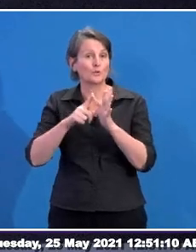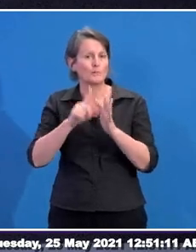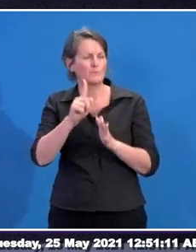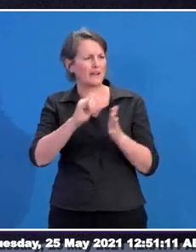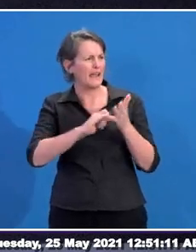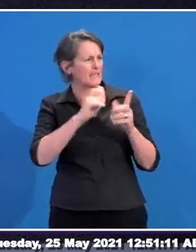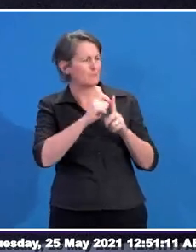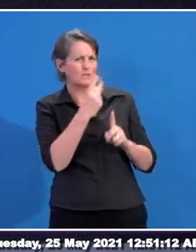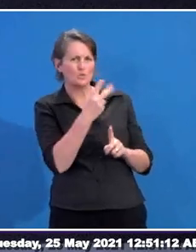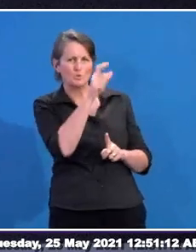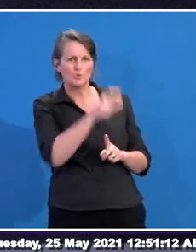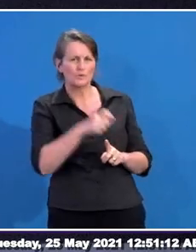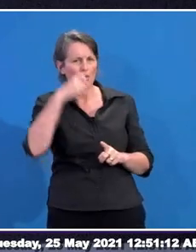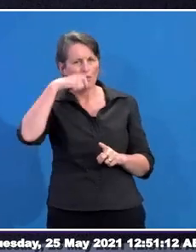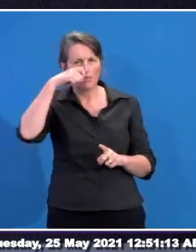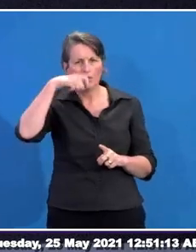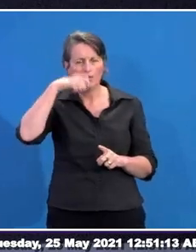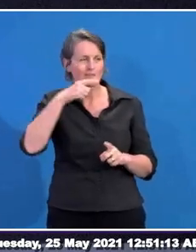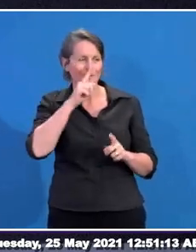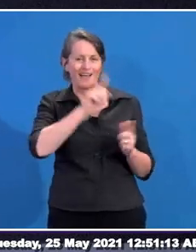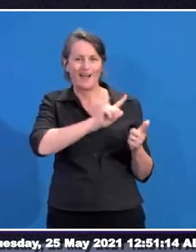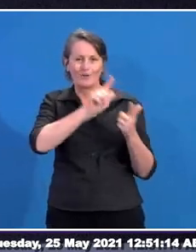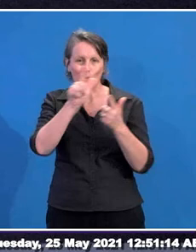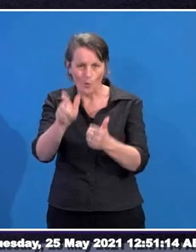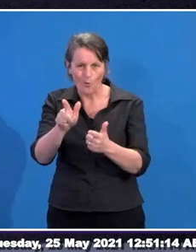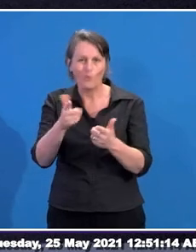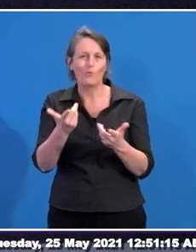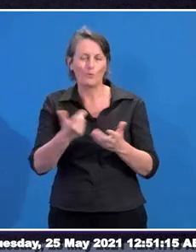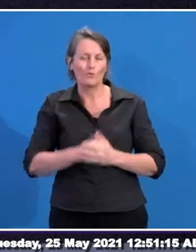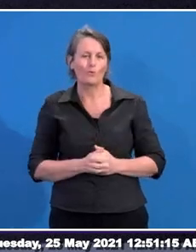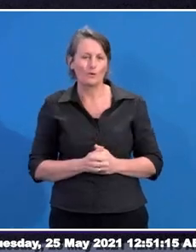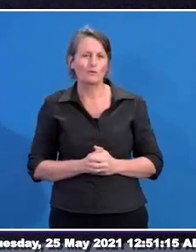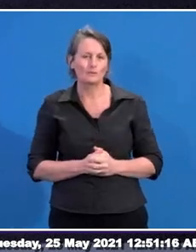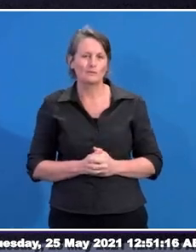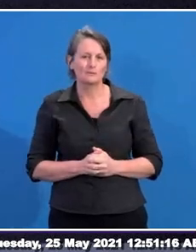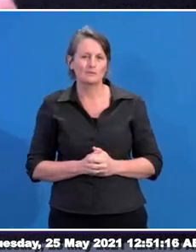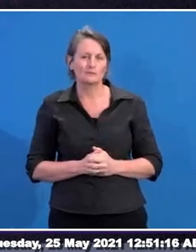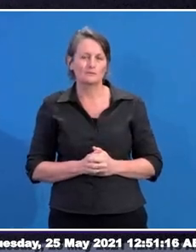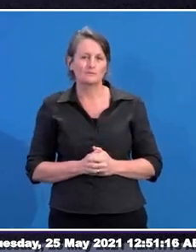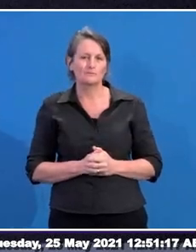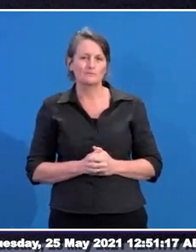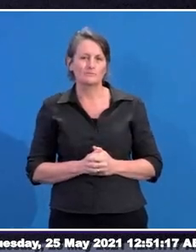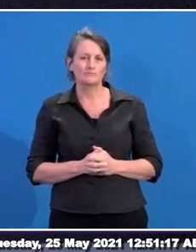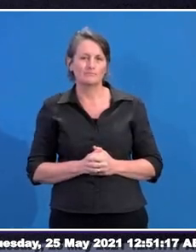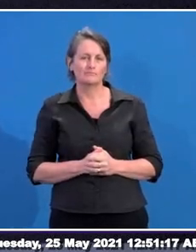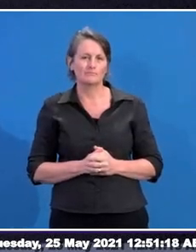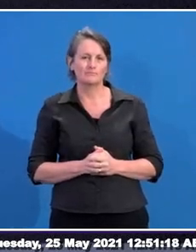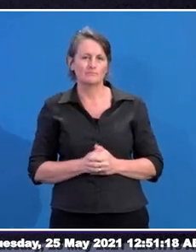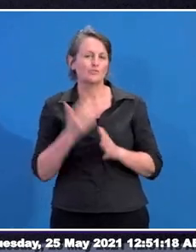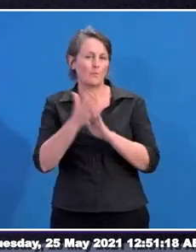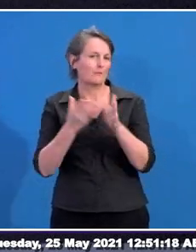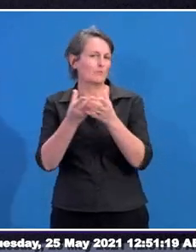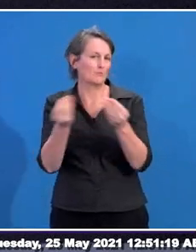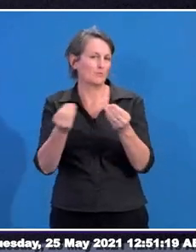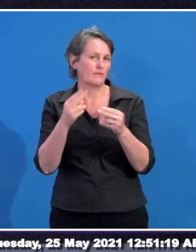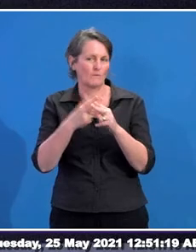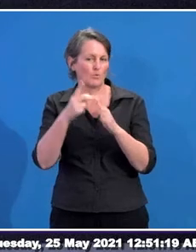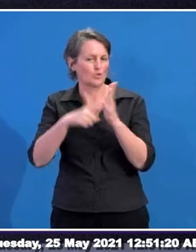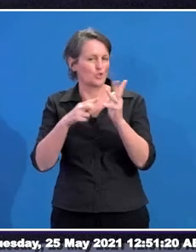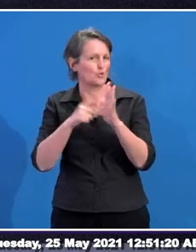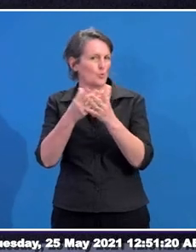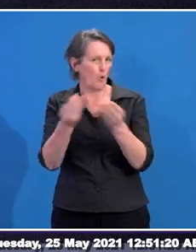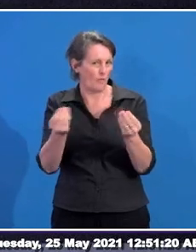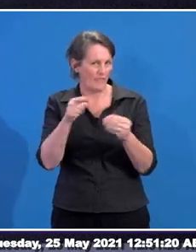nose so they couldn't do the case on that day, the hearing, so that